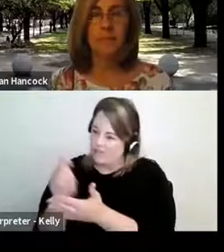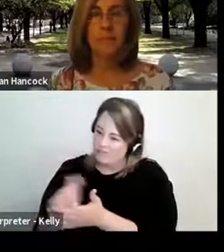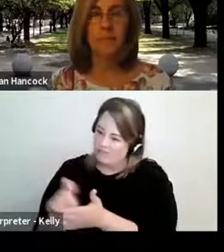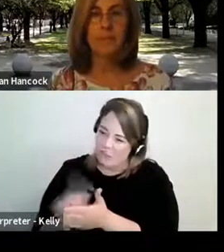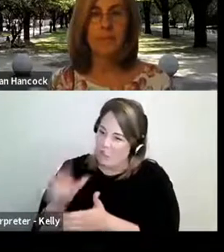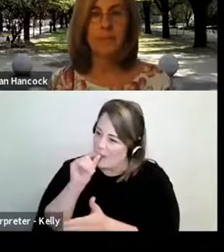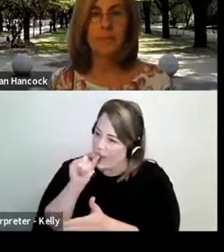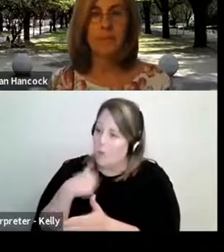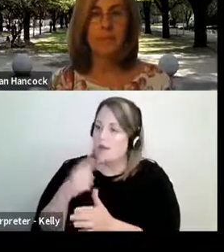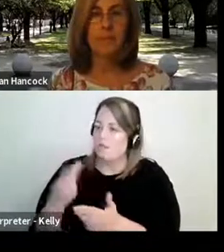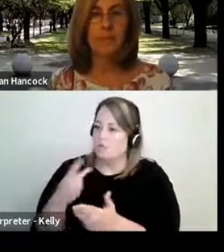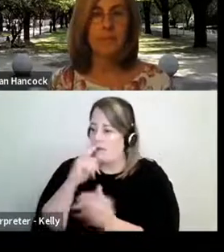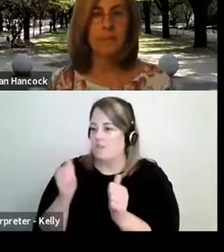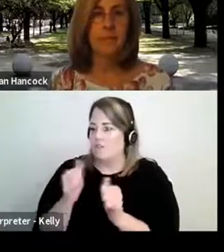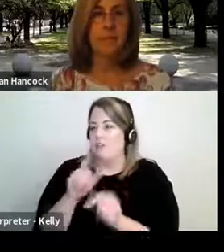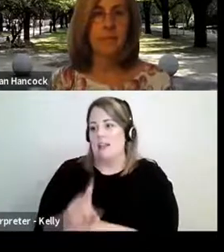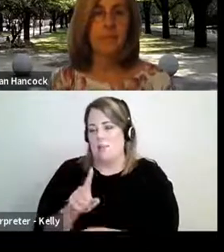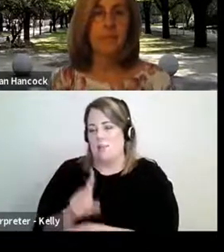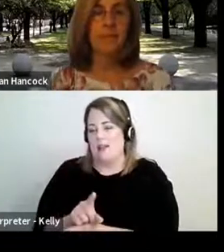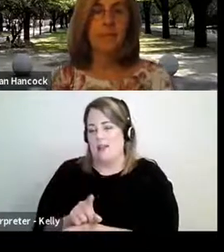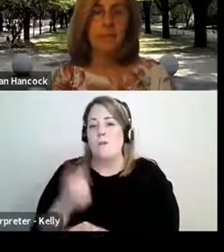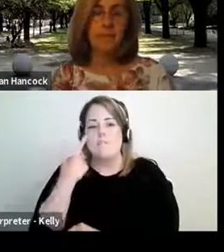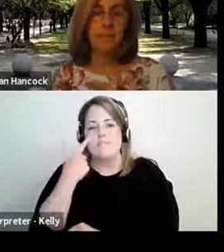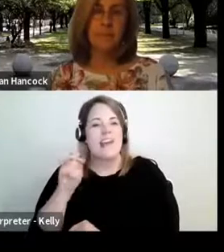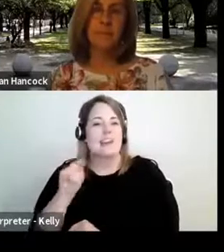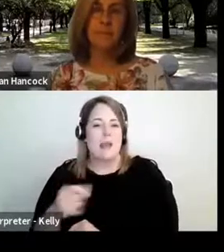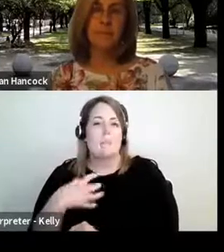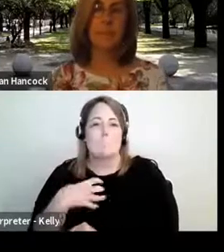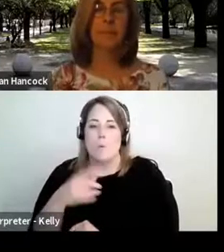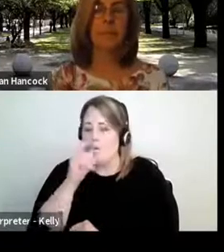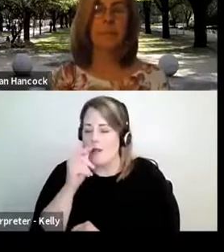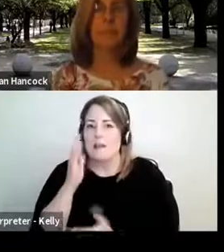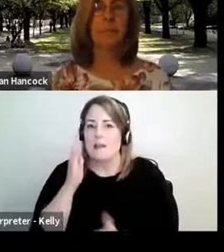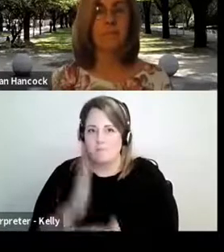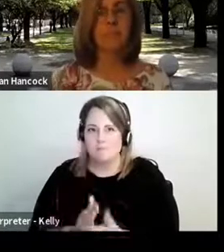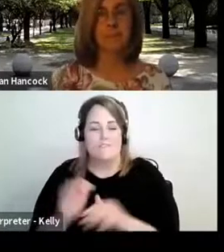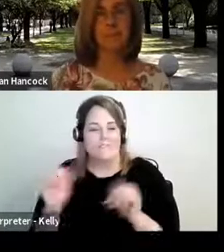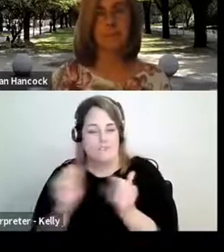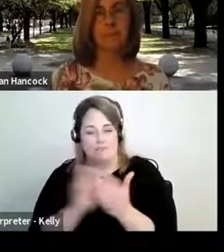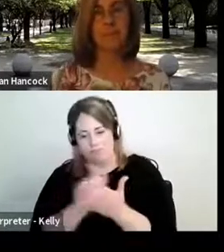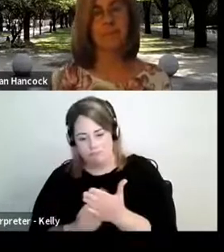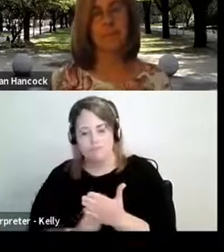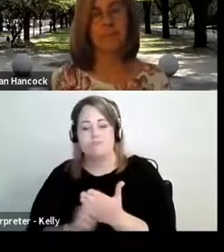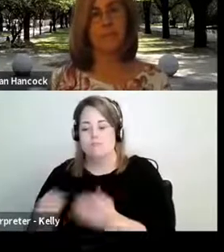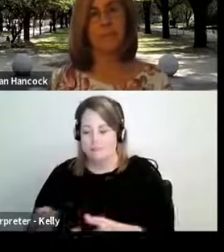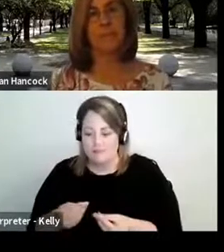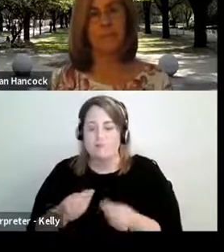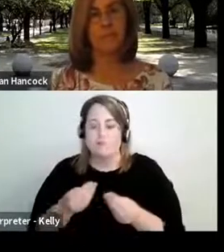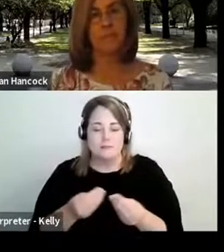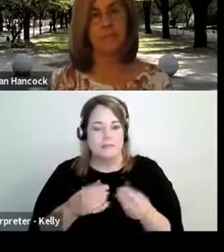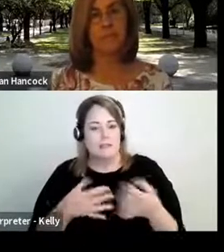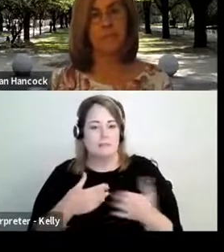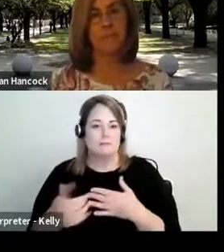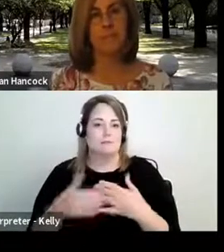and that way we’re more likely to get that done and get them a mentor fairly quickly, so yeah,